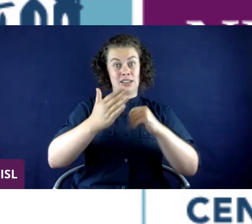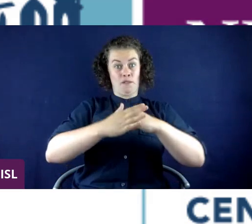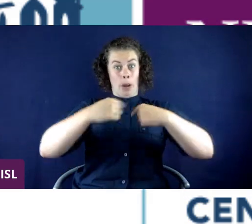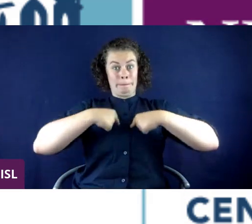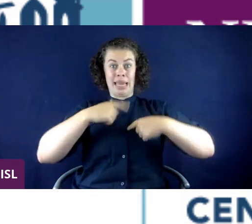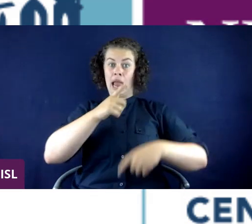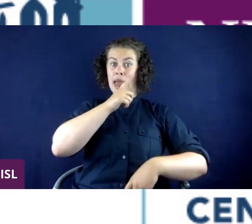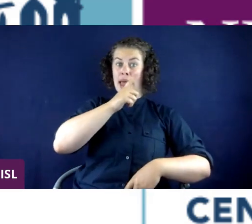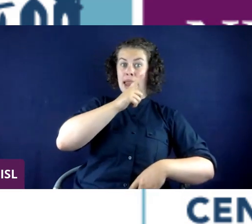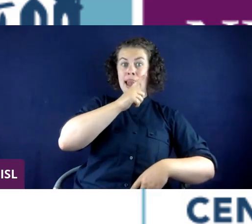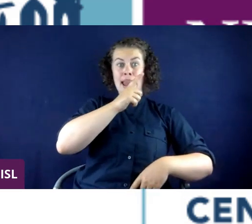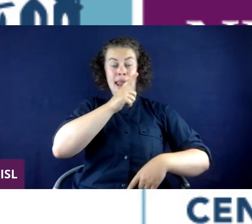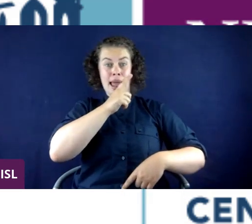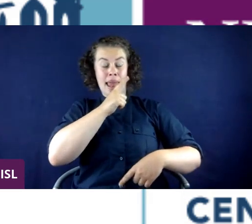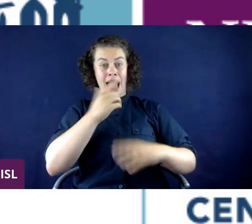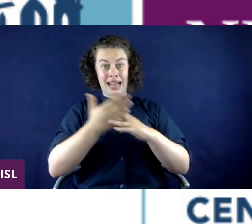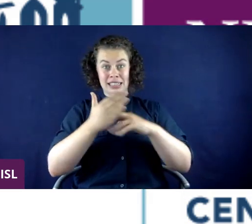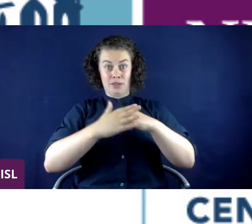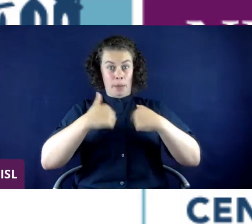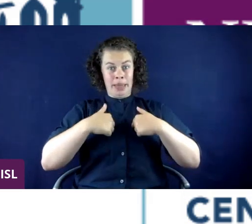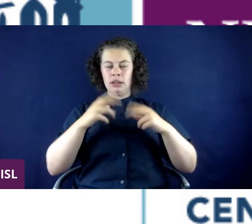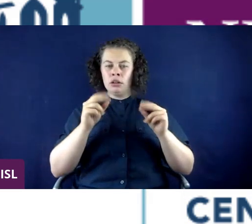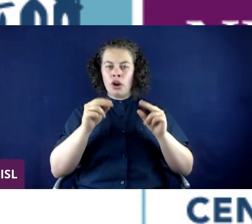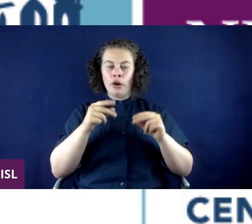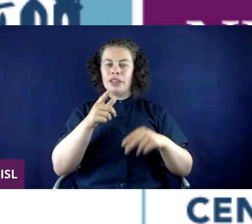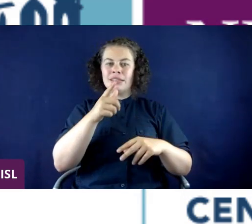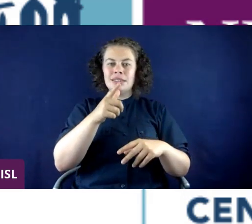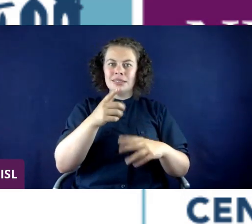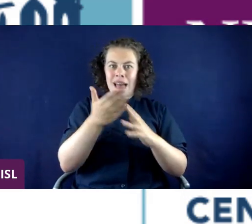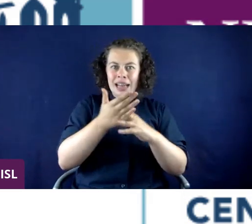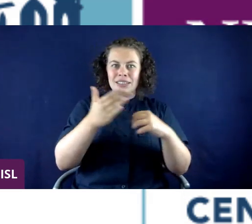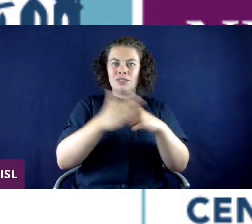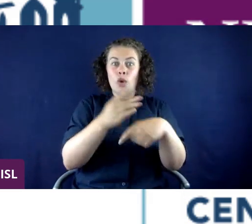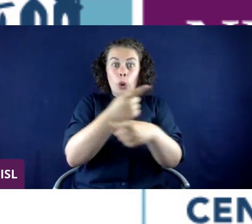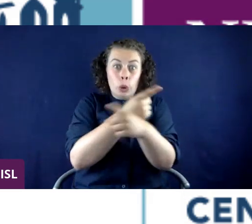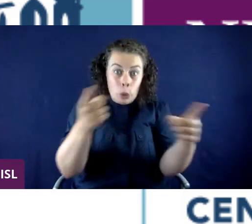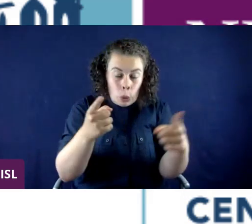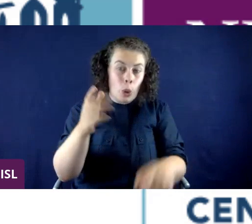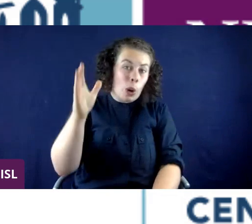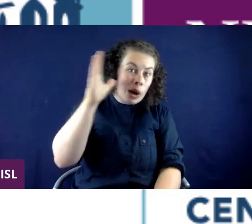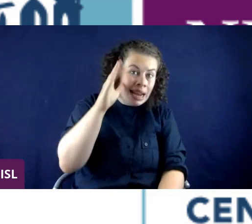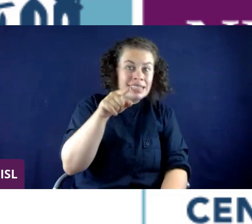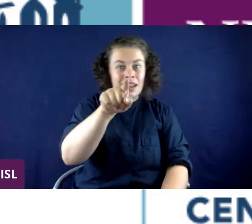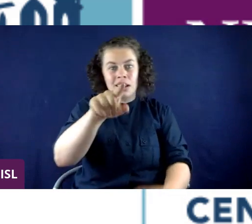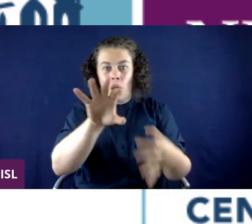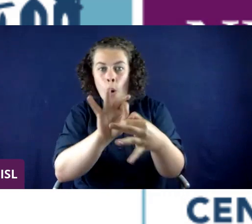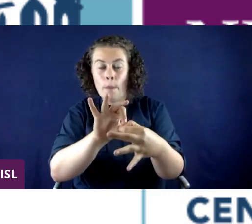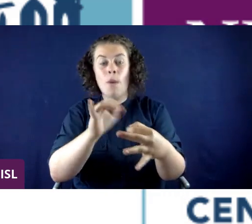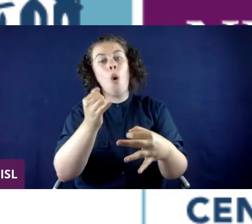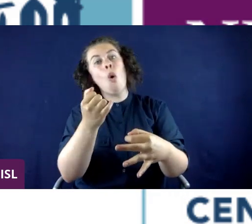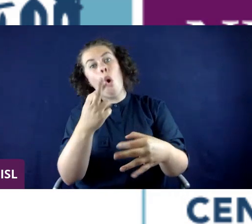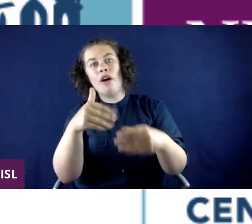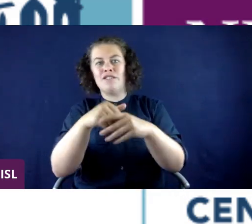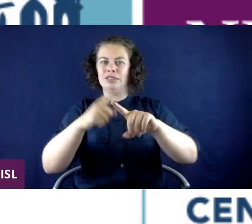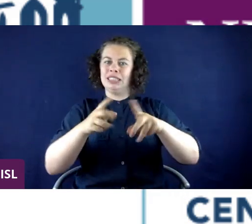We're not just providing access for the speakers who are participating in this panel, but for anybody who may be listening or